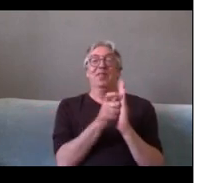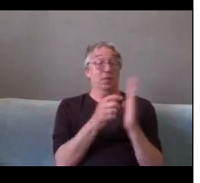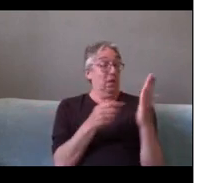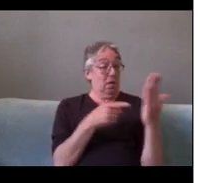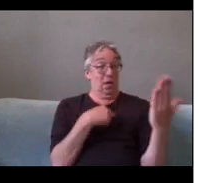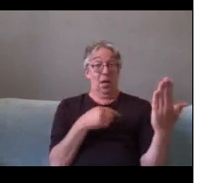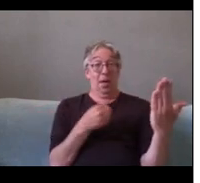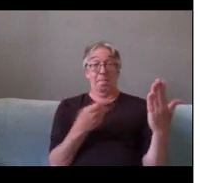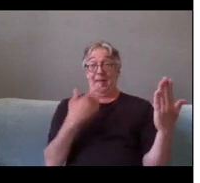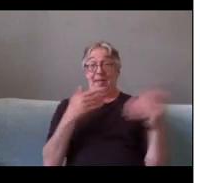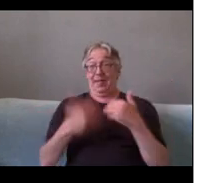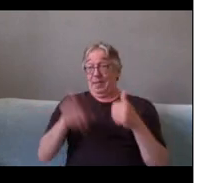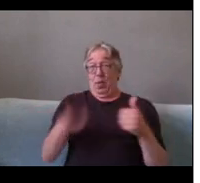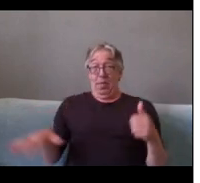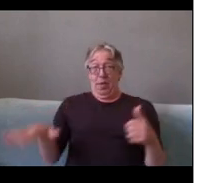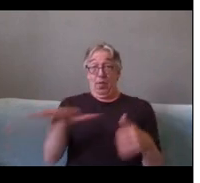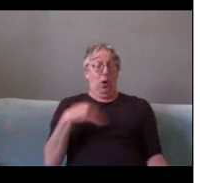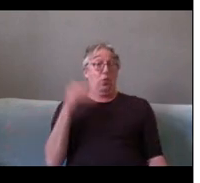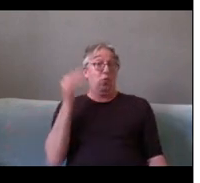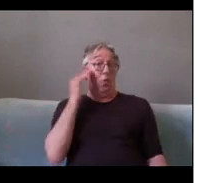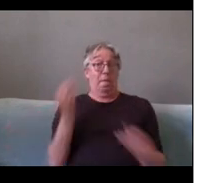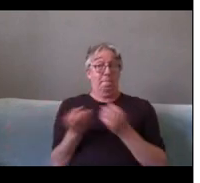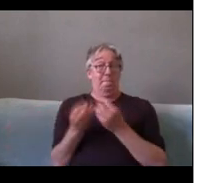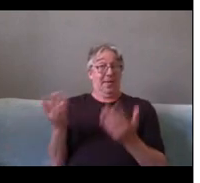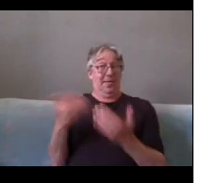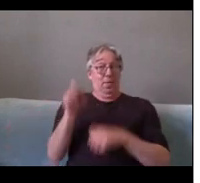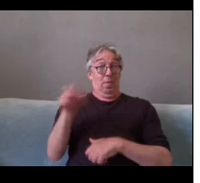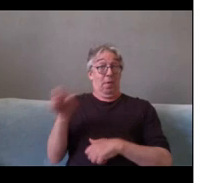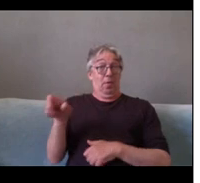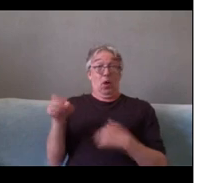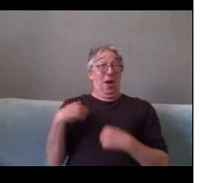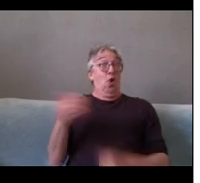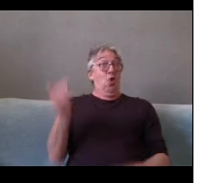I have had cases that people I know, for example, who use crutches